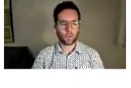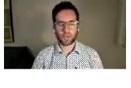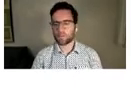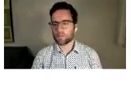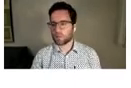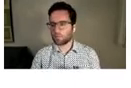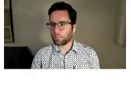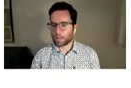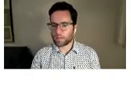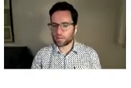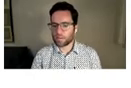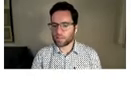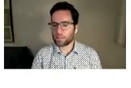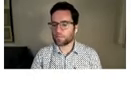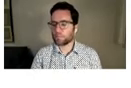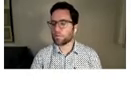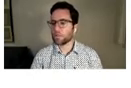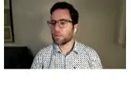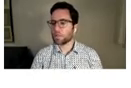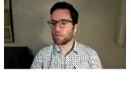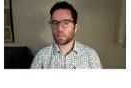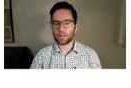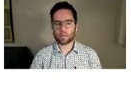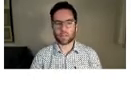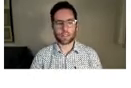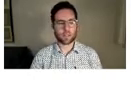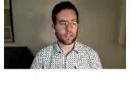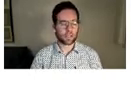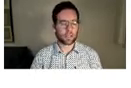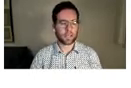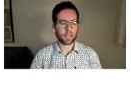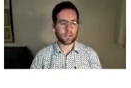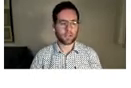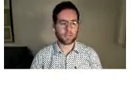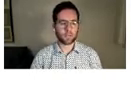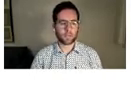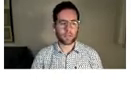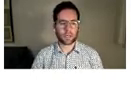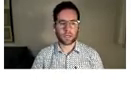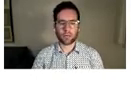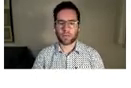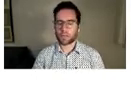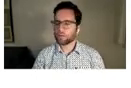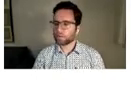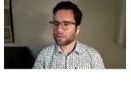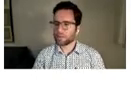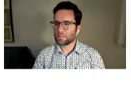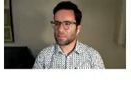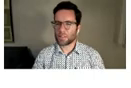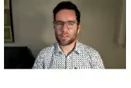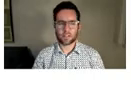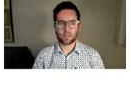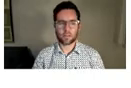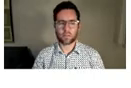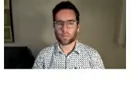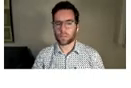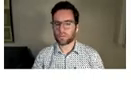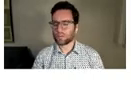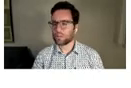or these kind of mass emails or anything like that. we also found that invitations that were personal